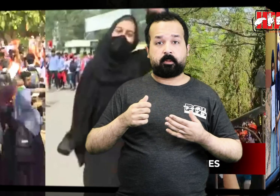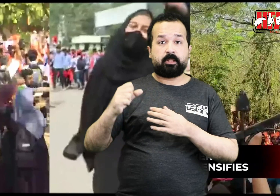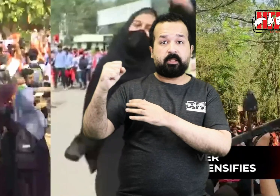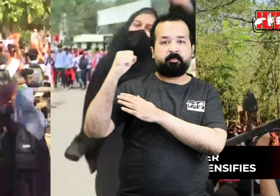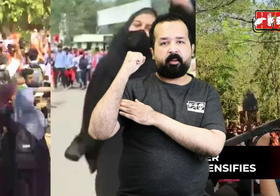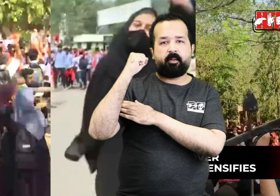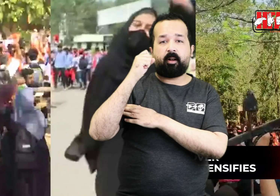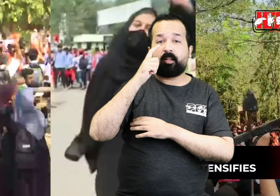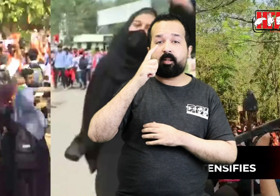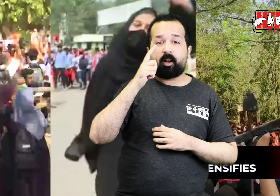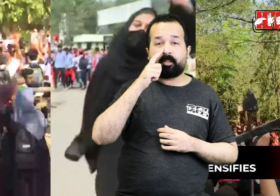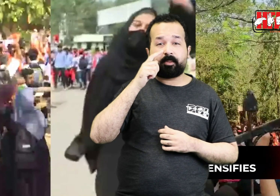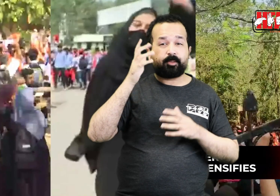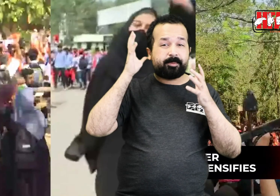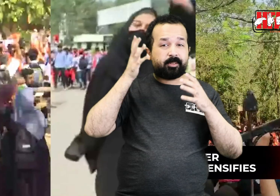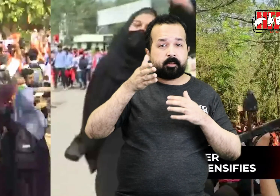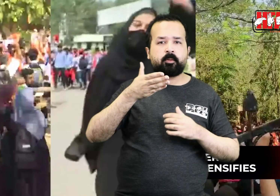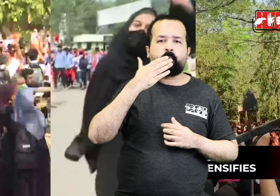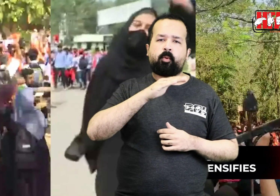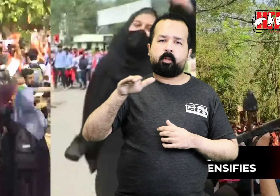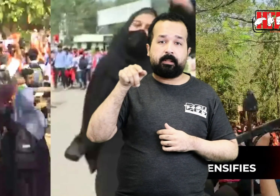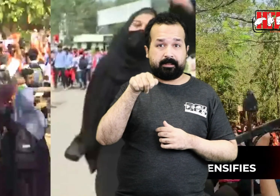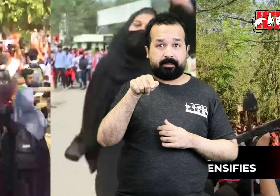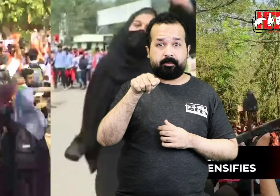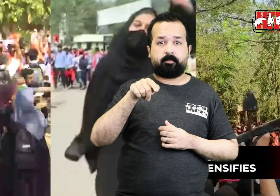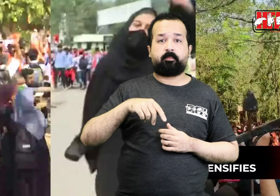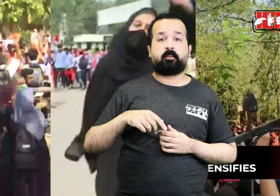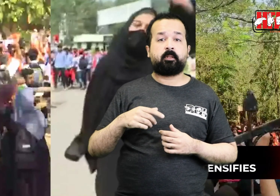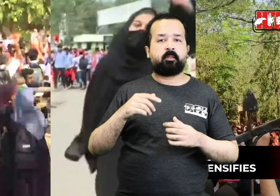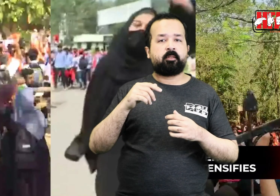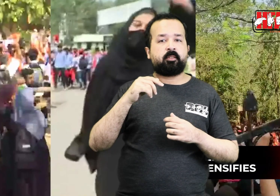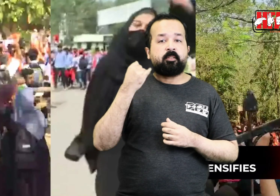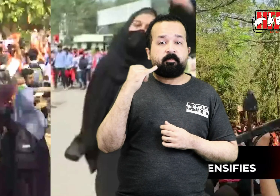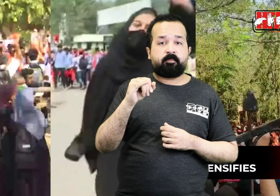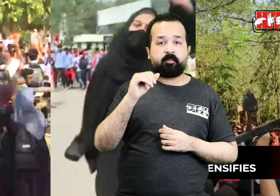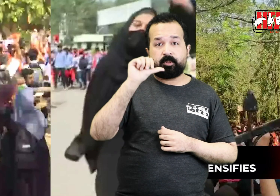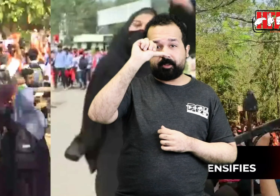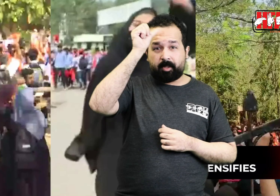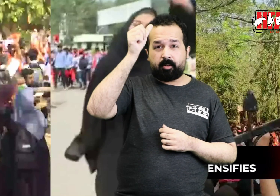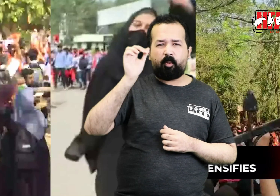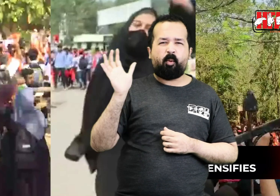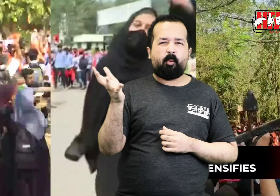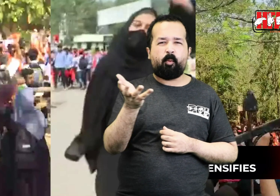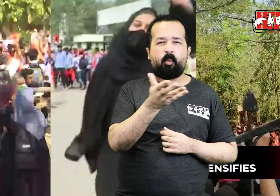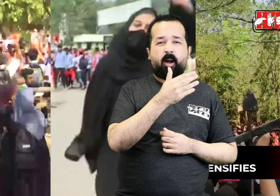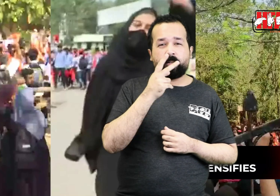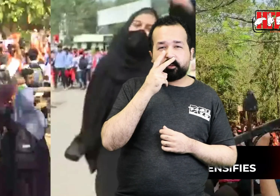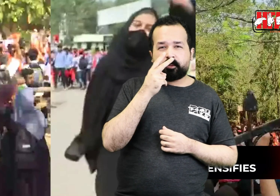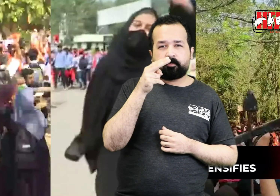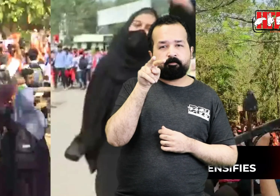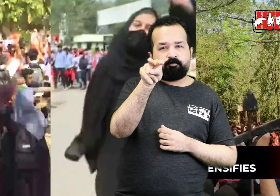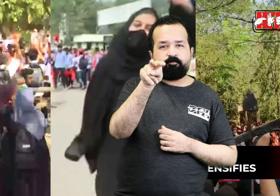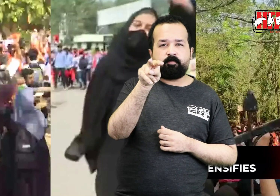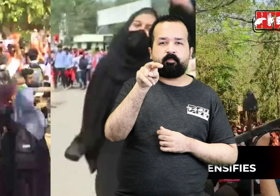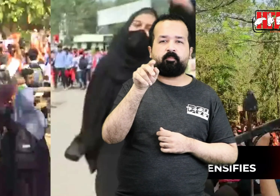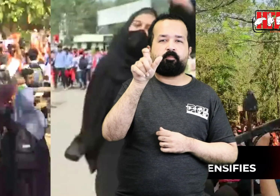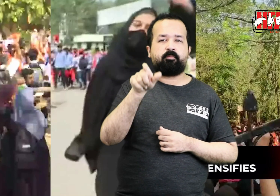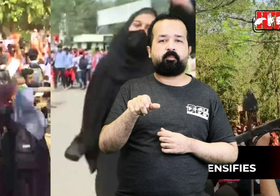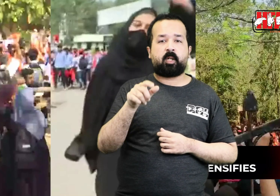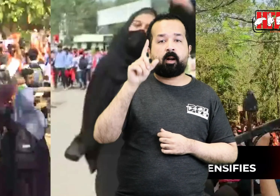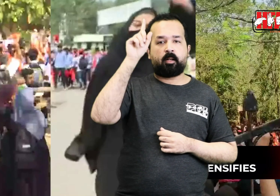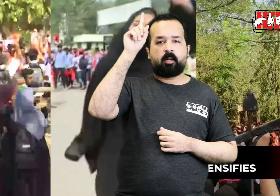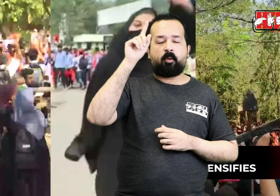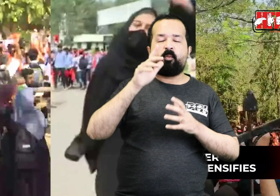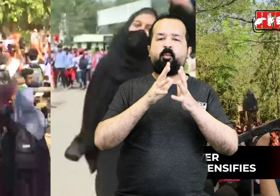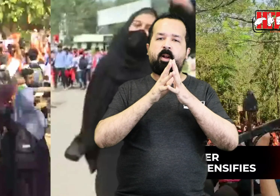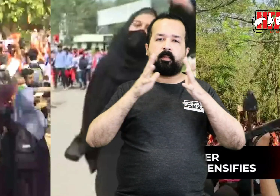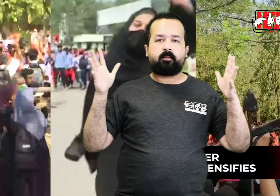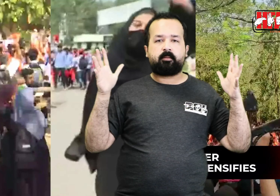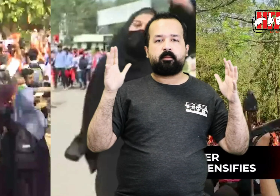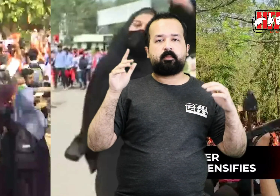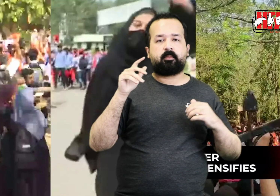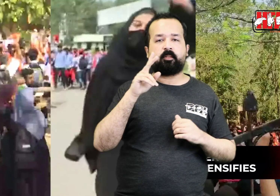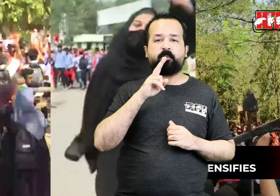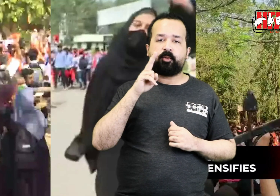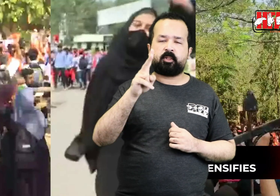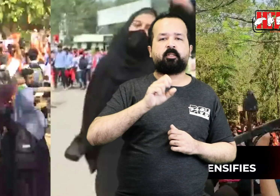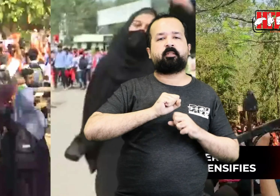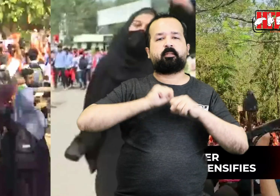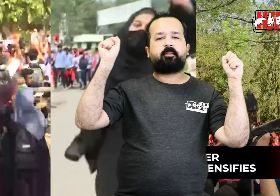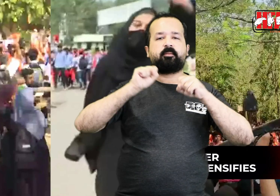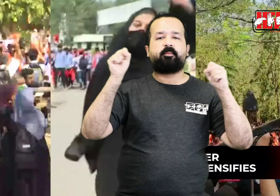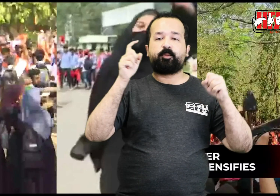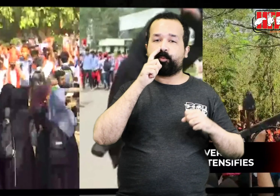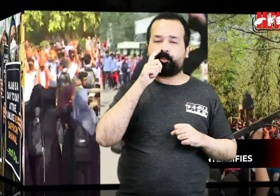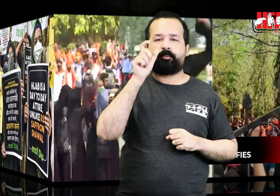The fearless Muslim student raised her eyes in the eyes of the extremists and raised the slogan Takbir.